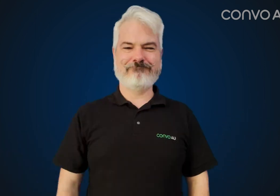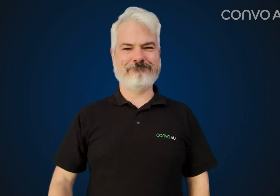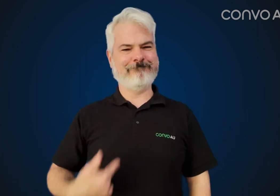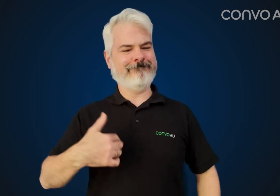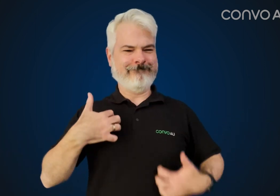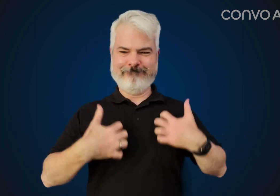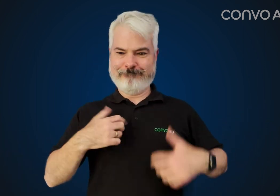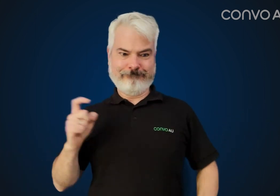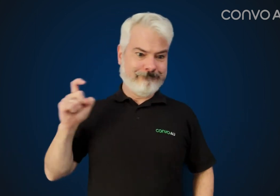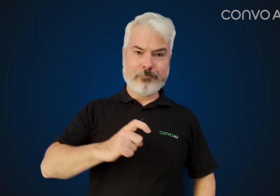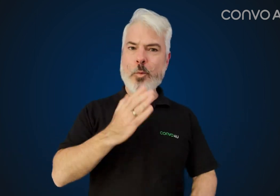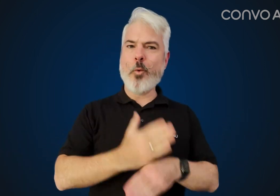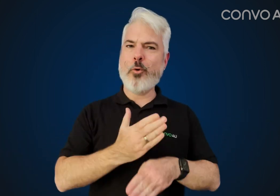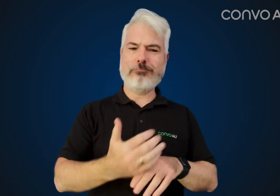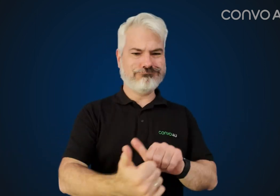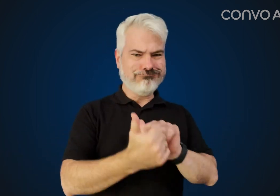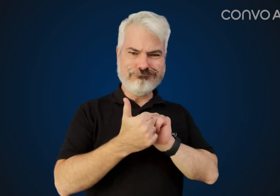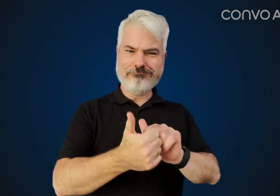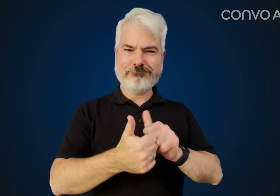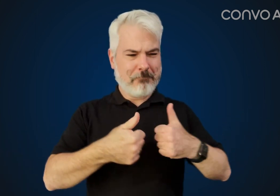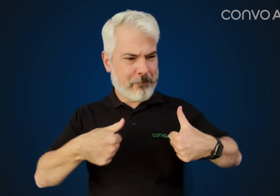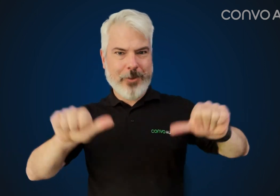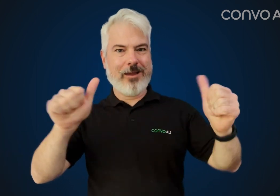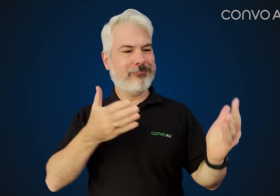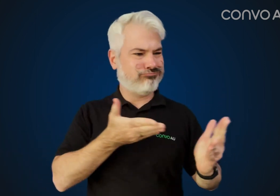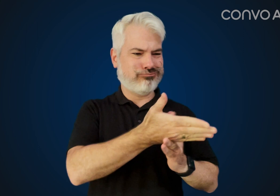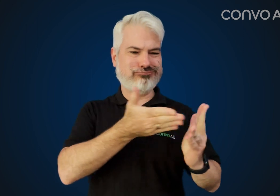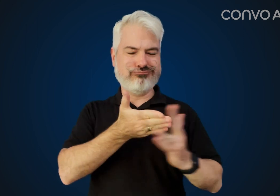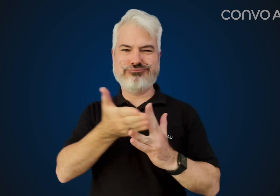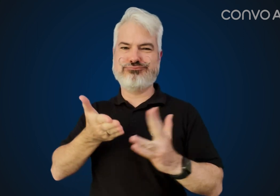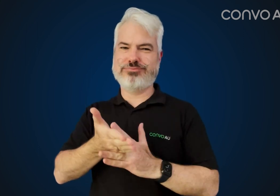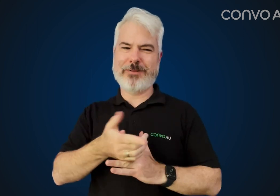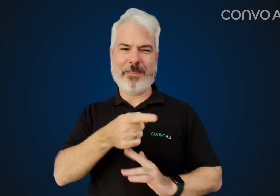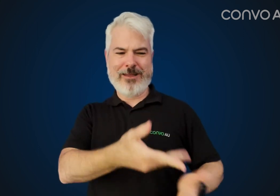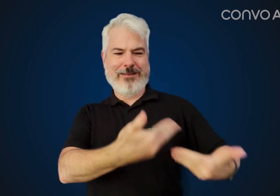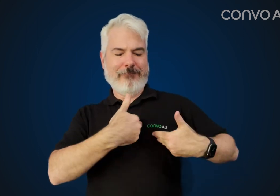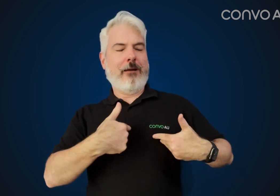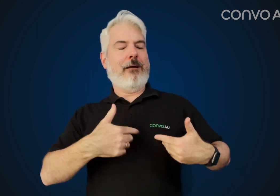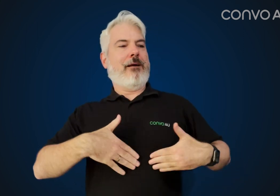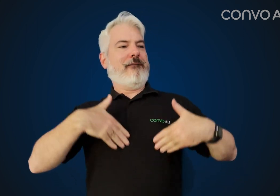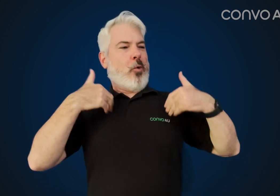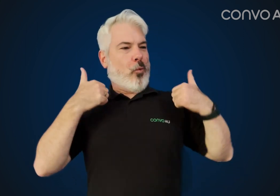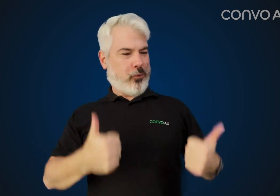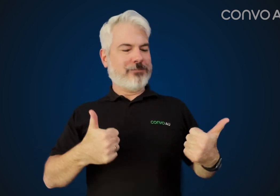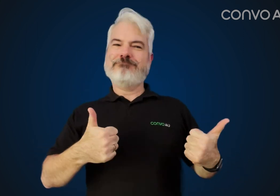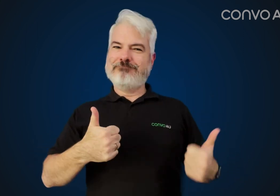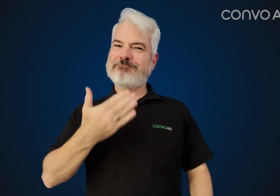I love coming to work. and collaborating with you to make a difference. It feels so rewarding!